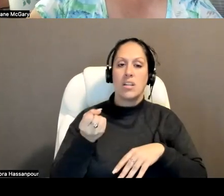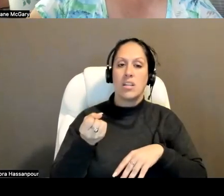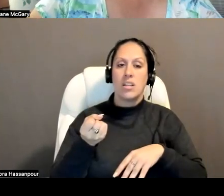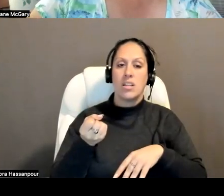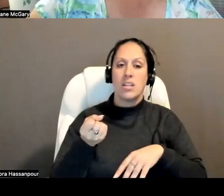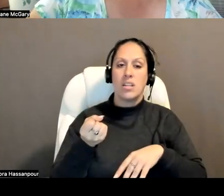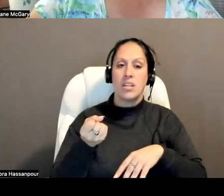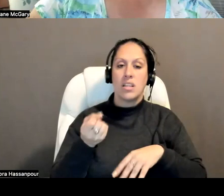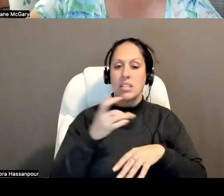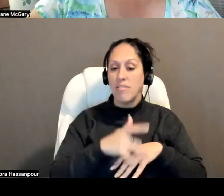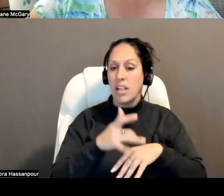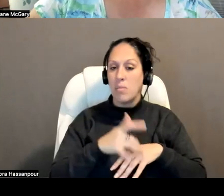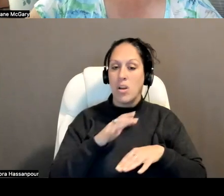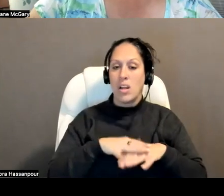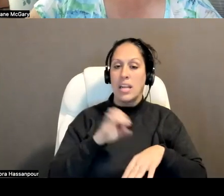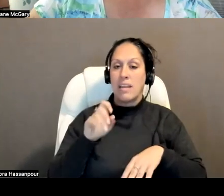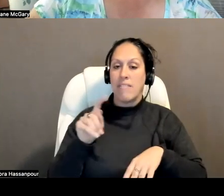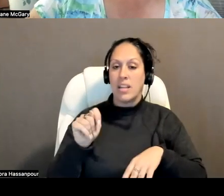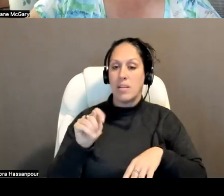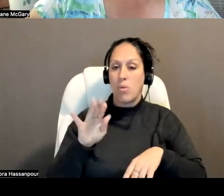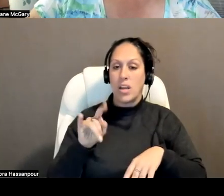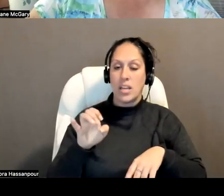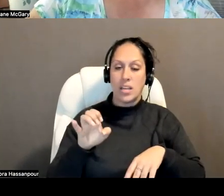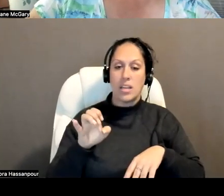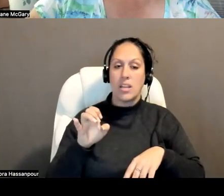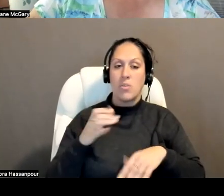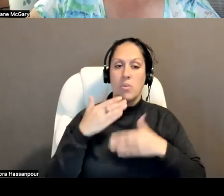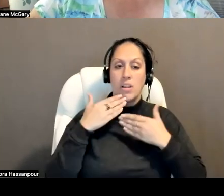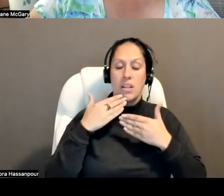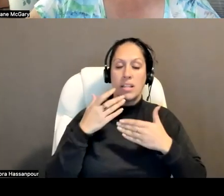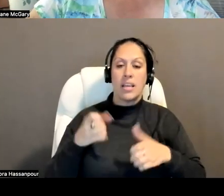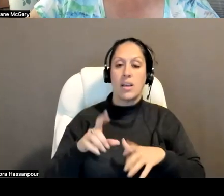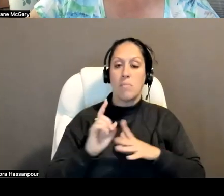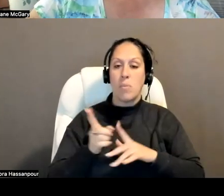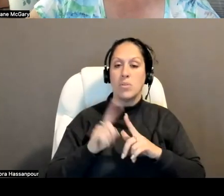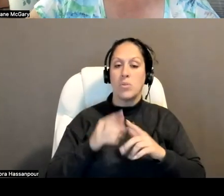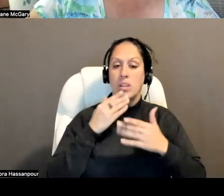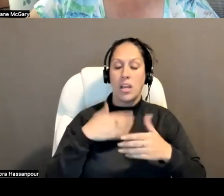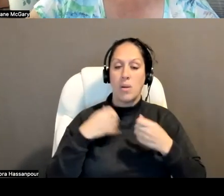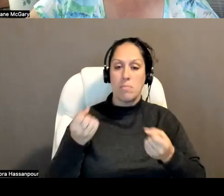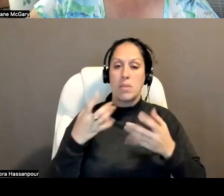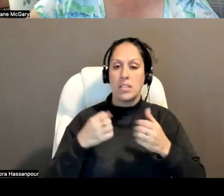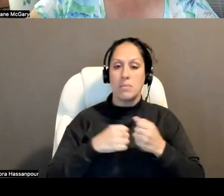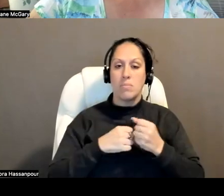Um, it's available on Eventbrite.com. And we'd like to take a moment to thank our many sponsors for making the program possible: